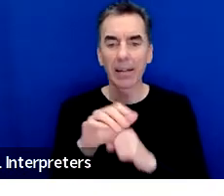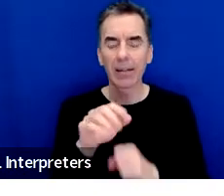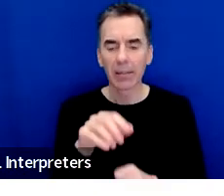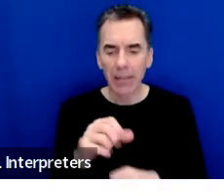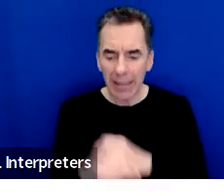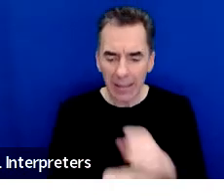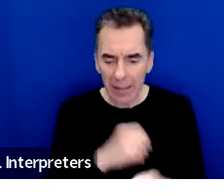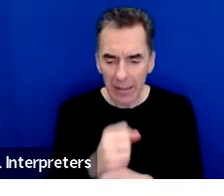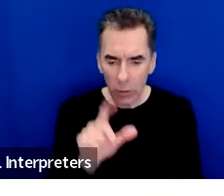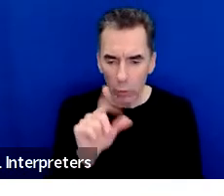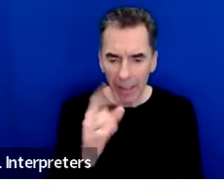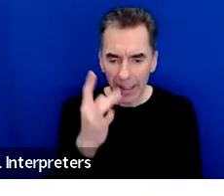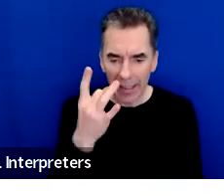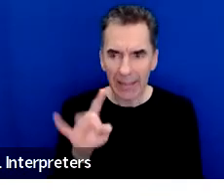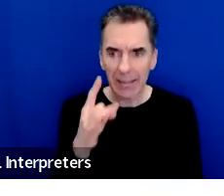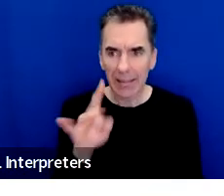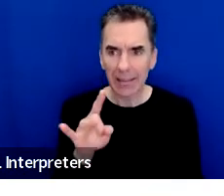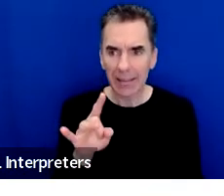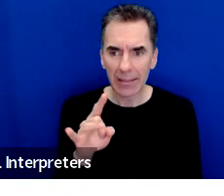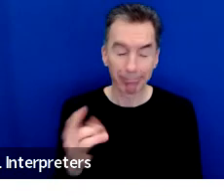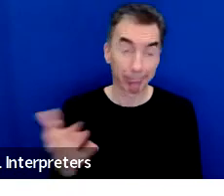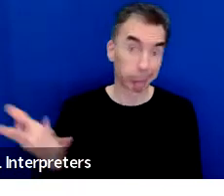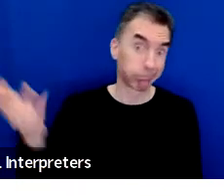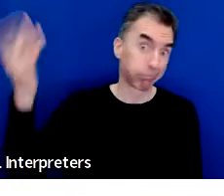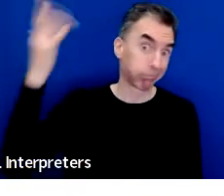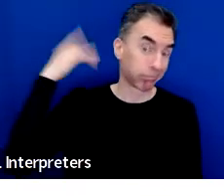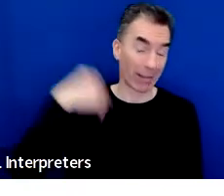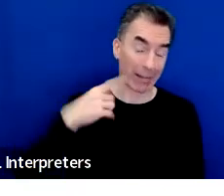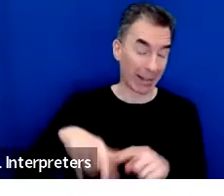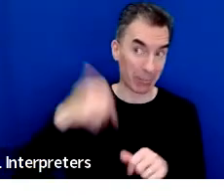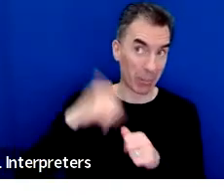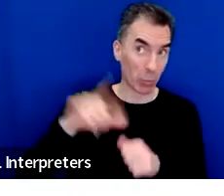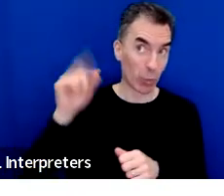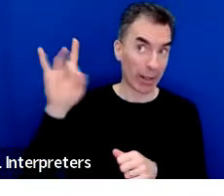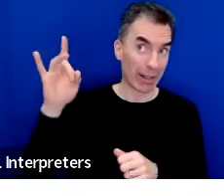So that was a bazillion years ago. I'll have no memory of doing this whatsoever,